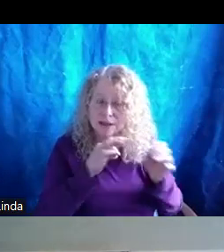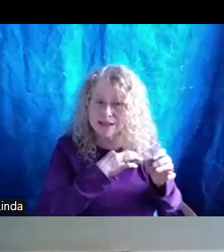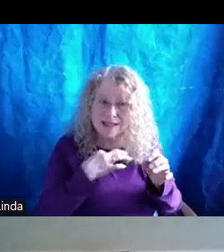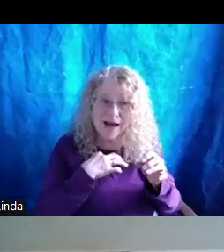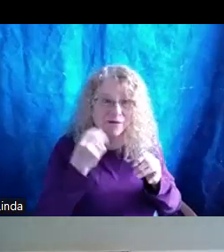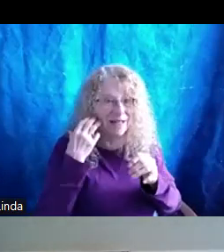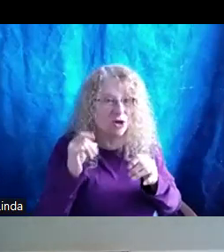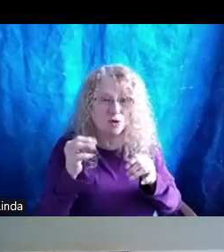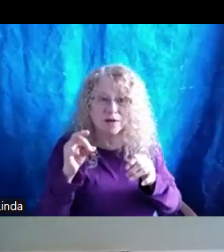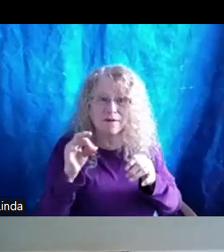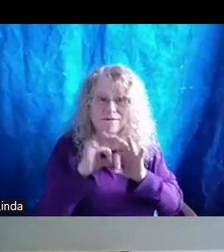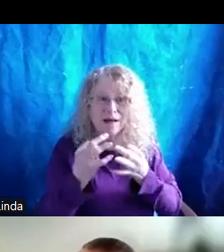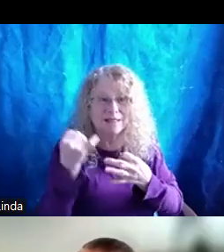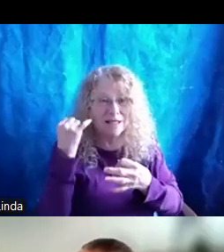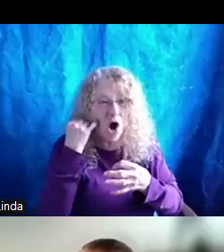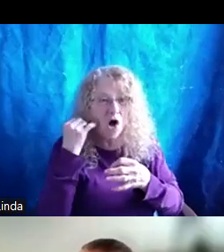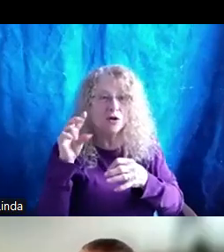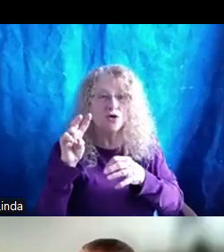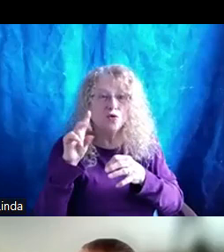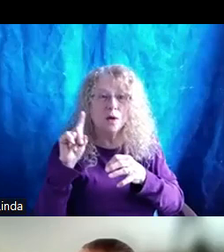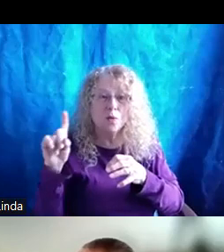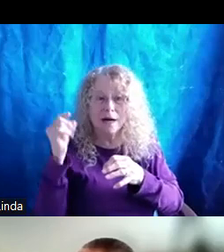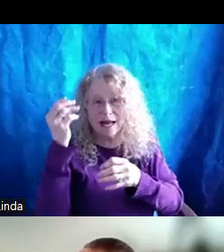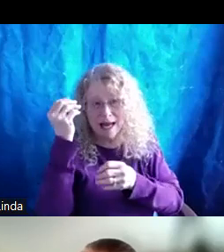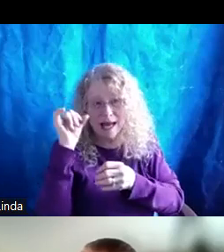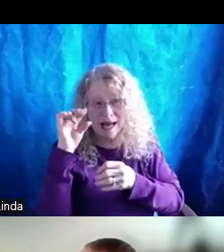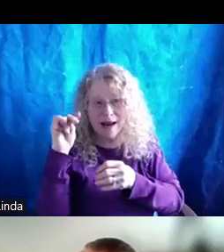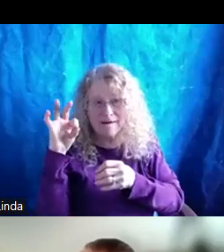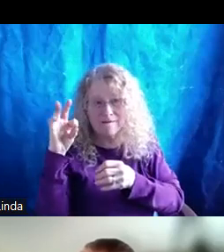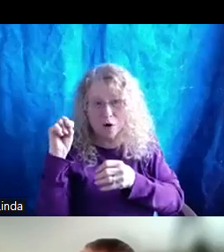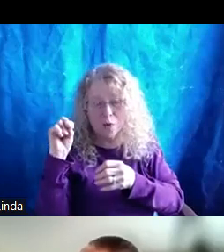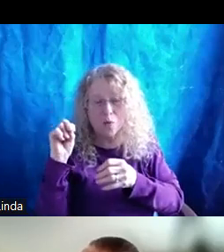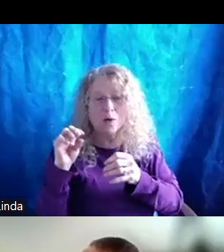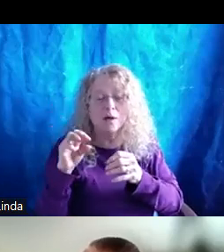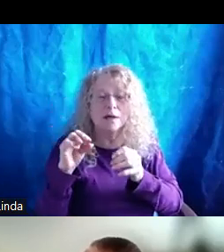WHEN FAMILIES CALL 211 INFO THEY CAN GET MORE OPTIONS.